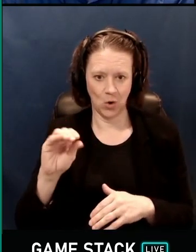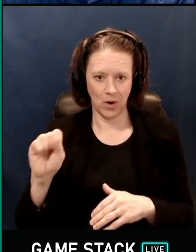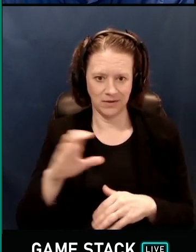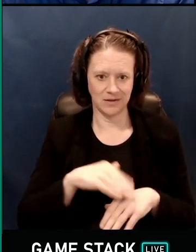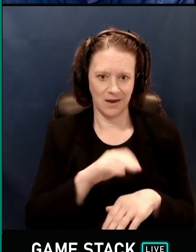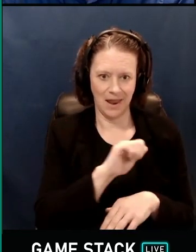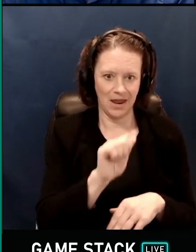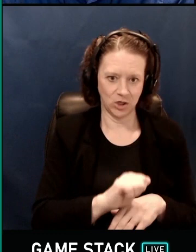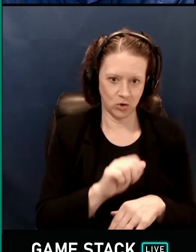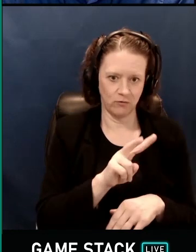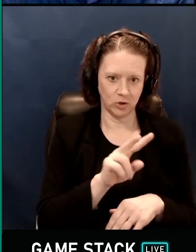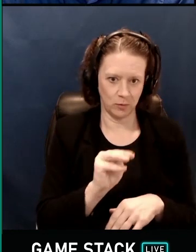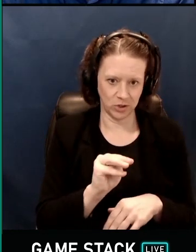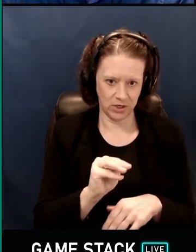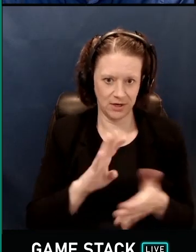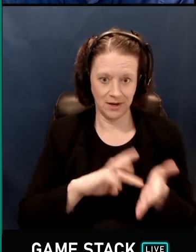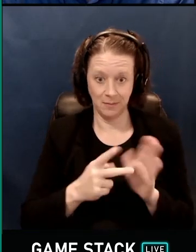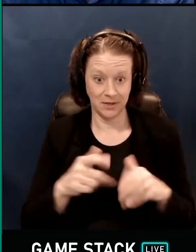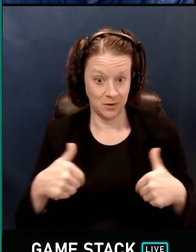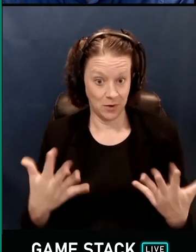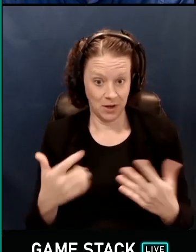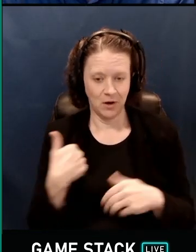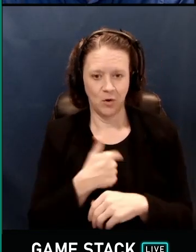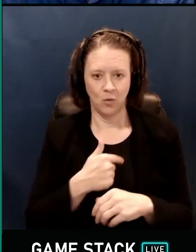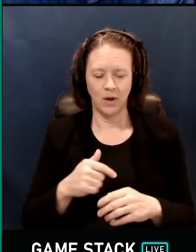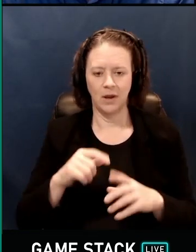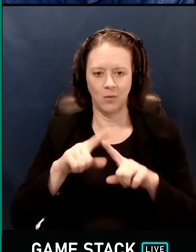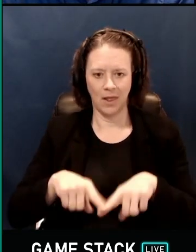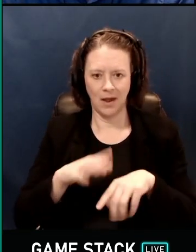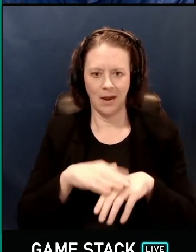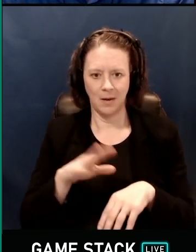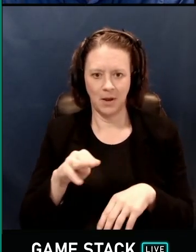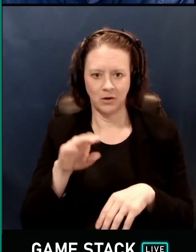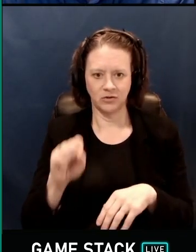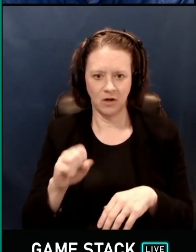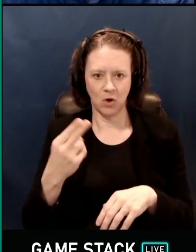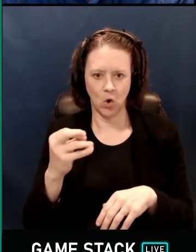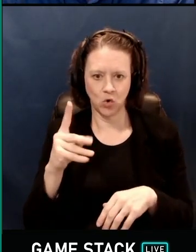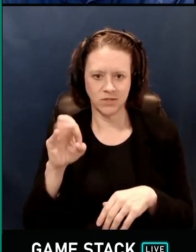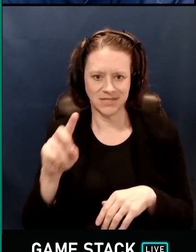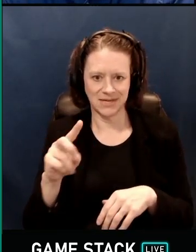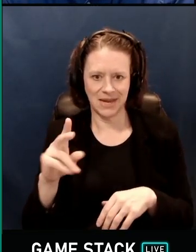so we rely on Microsoft hosted Agent of Azure Pipelines.